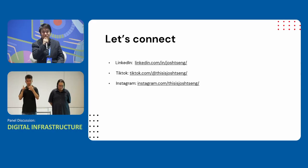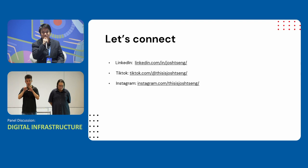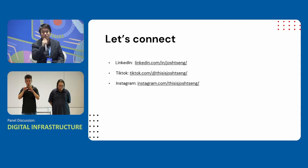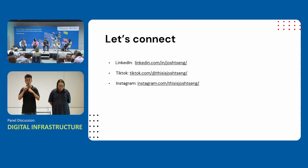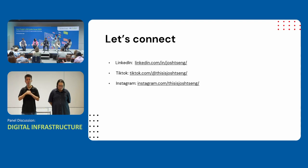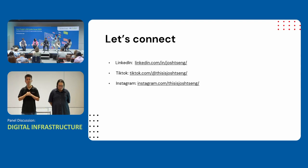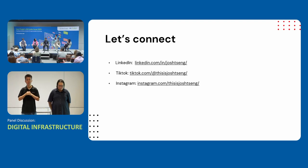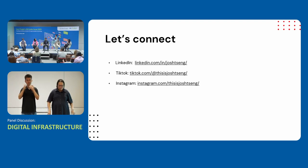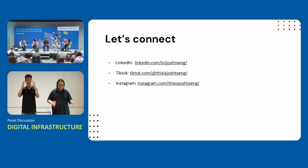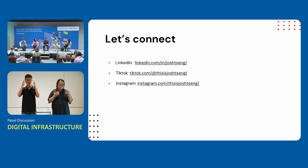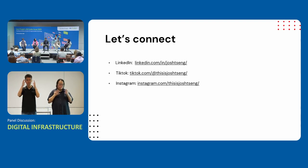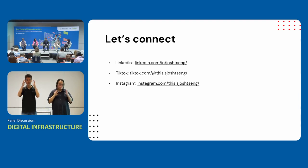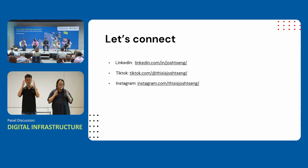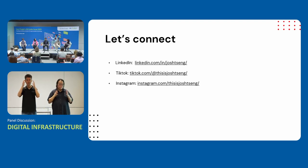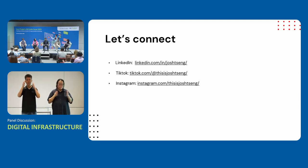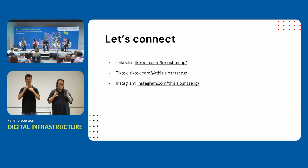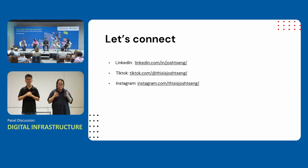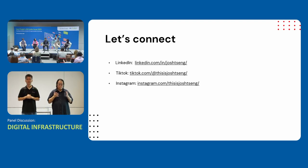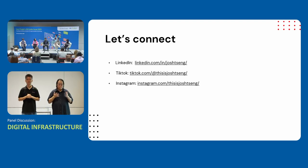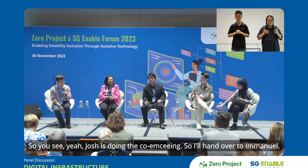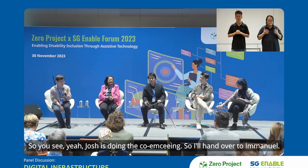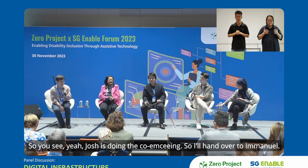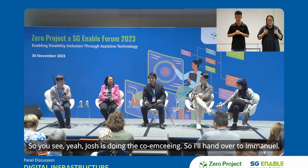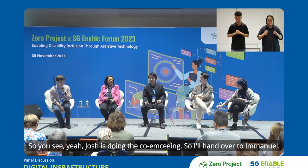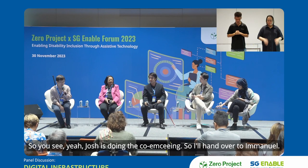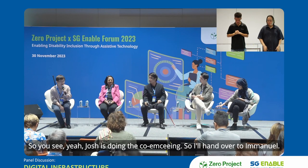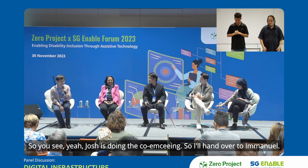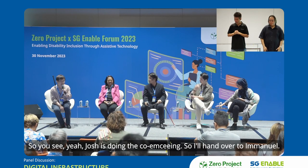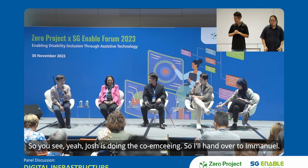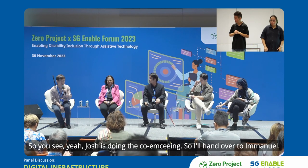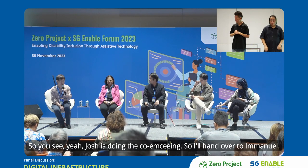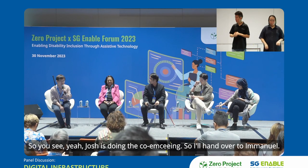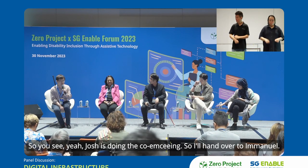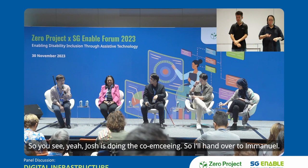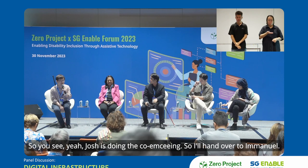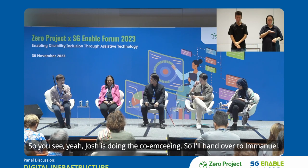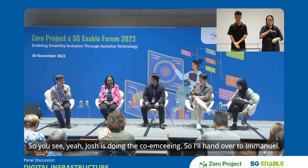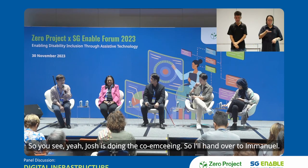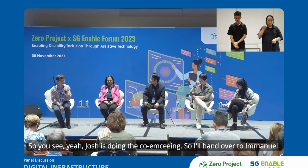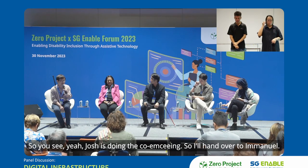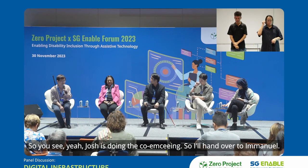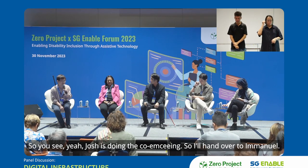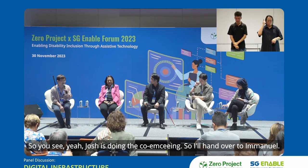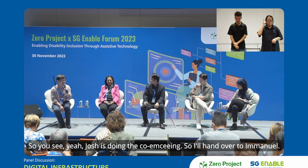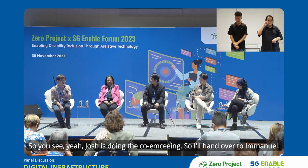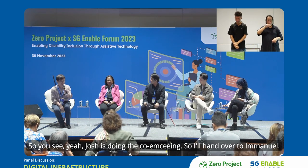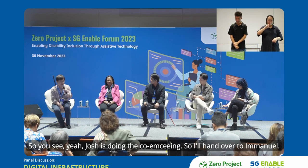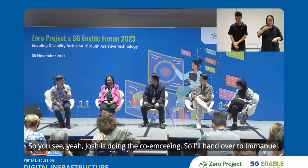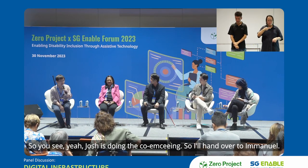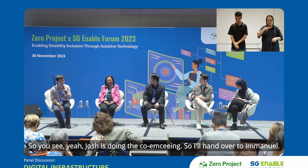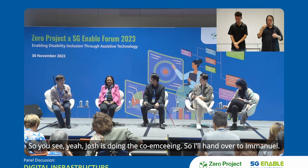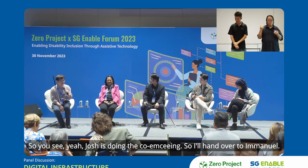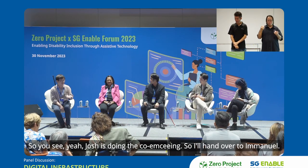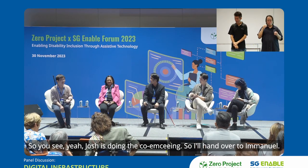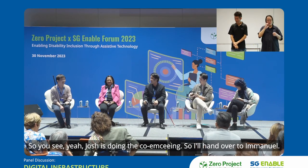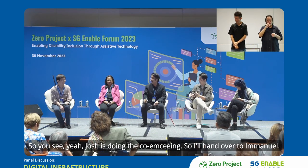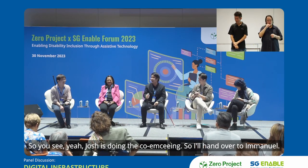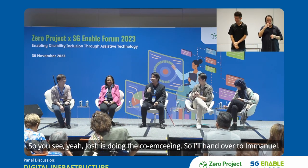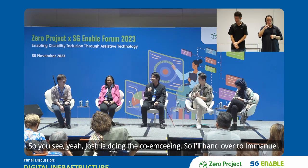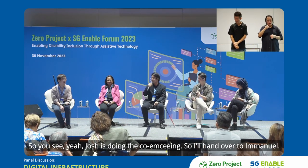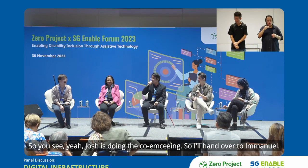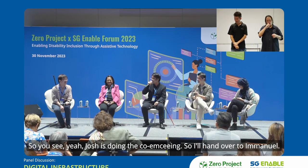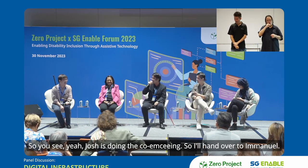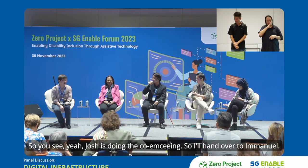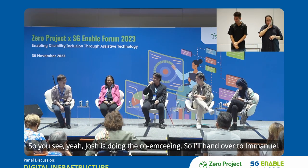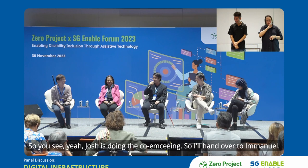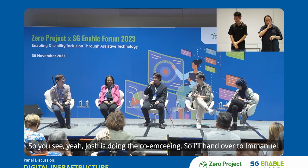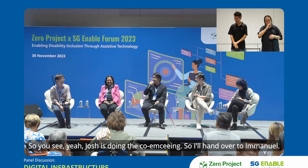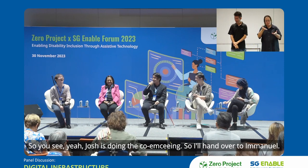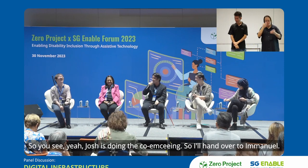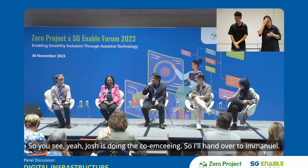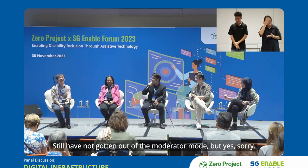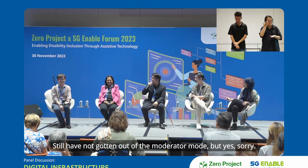well so you see uh yeah Josh is doing the co mcing so I'll hand over to uh Emanuel well sorry I still